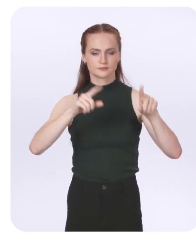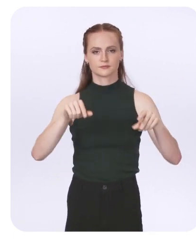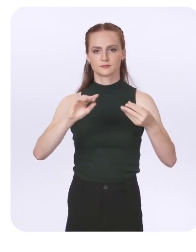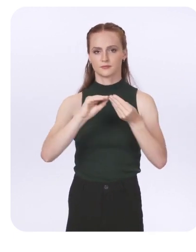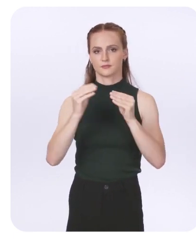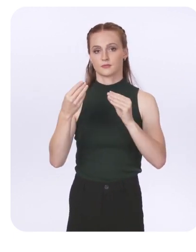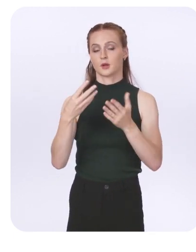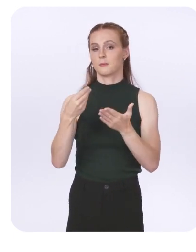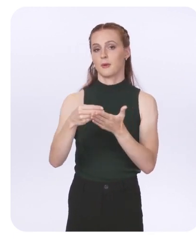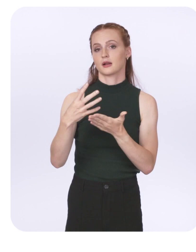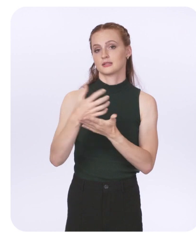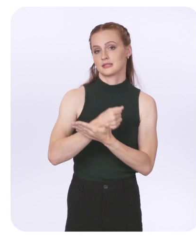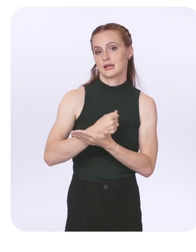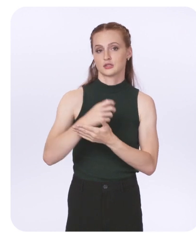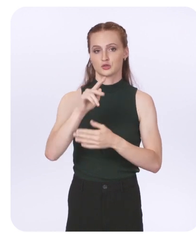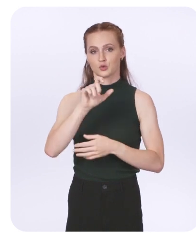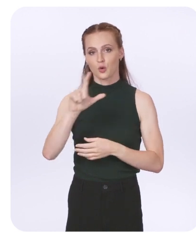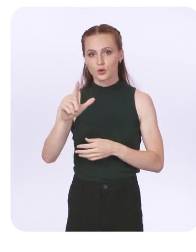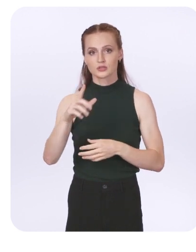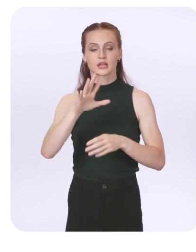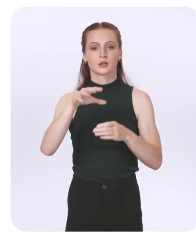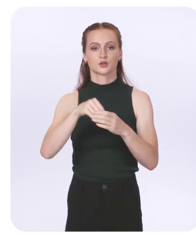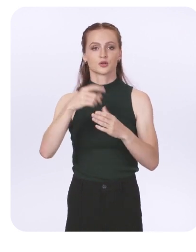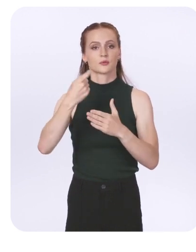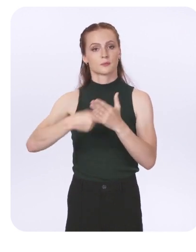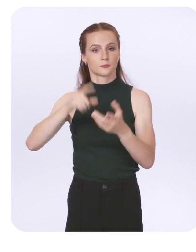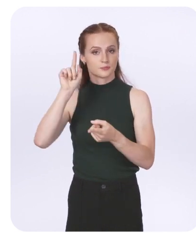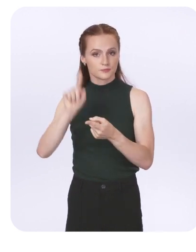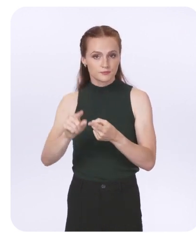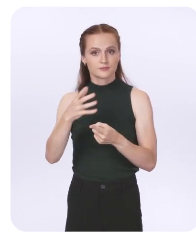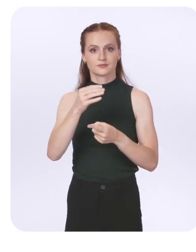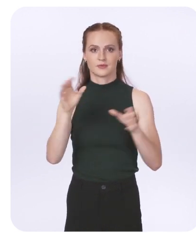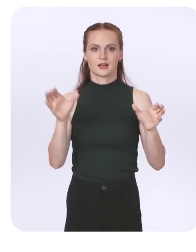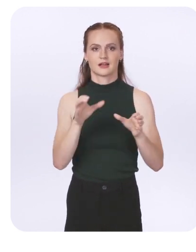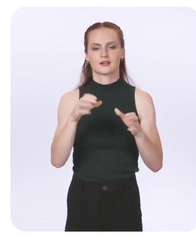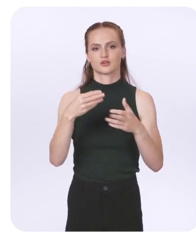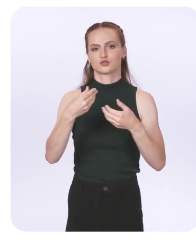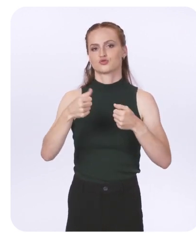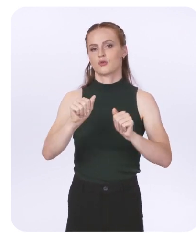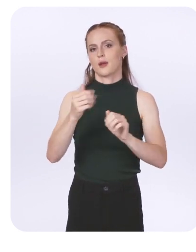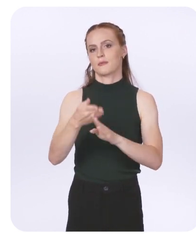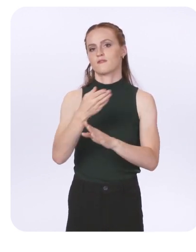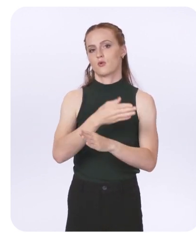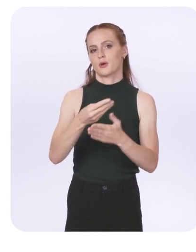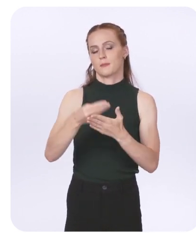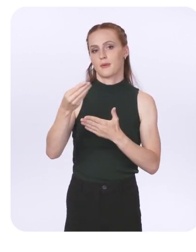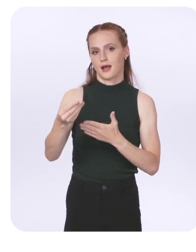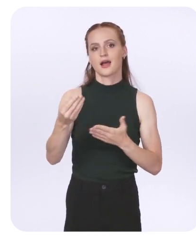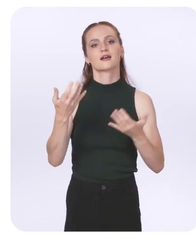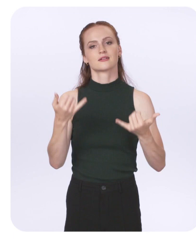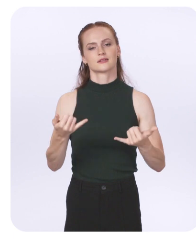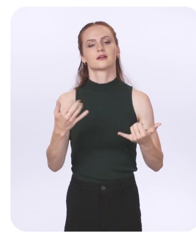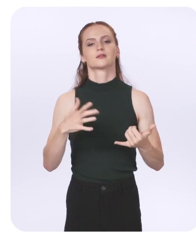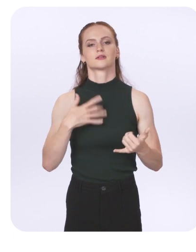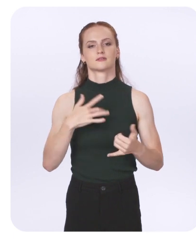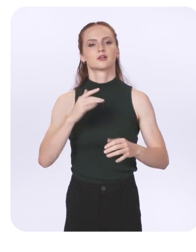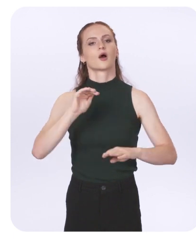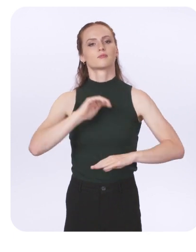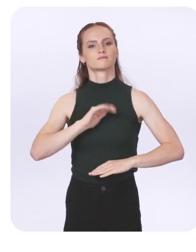In conclusion, both case studies emphasize the importance of key art in driving store discovery and highlighting